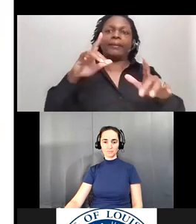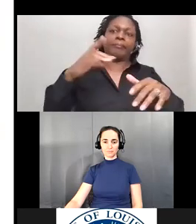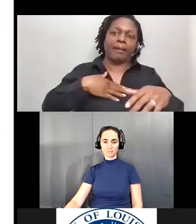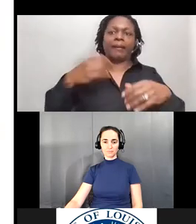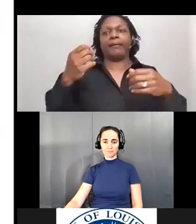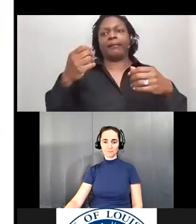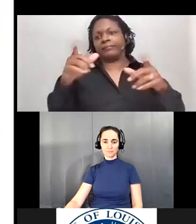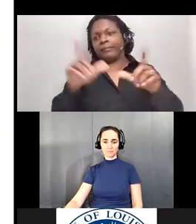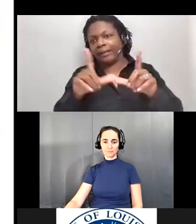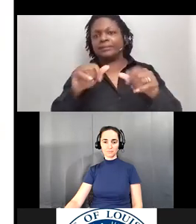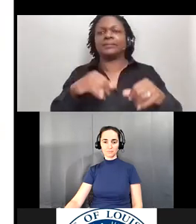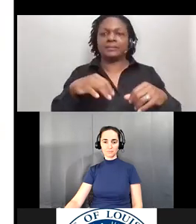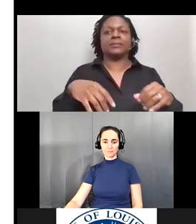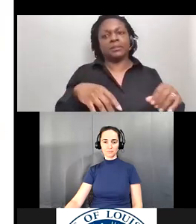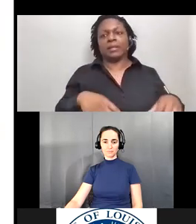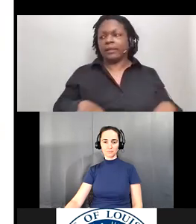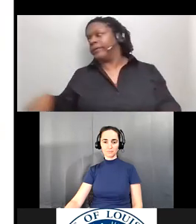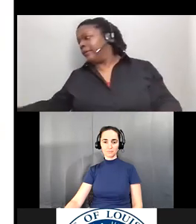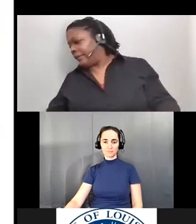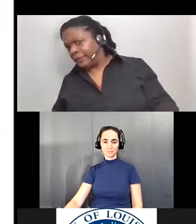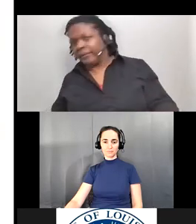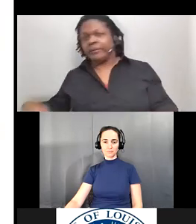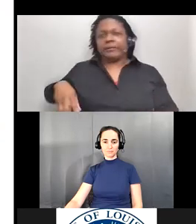if you're doing it too soon, and start reaching in your pockets that makes police a